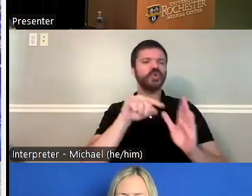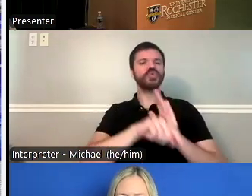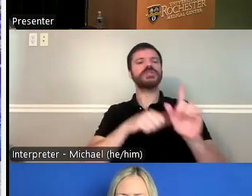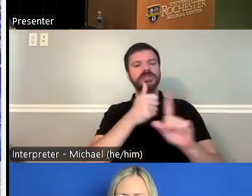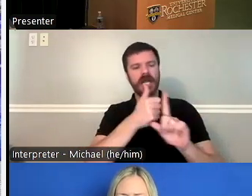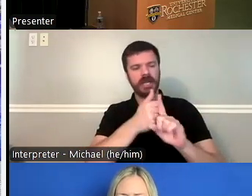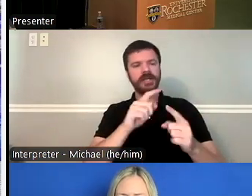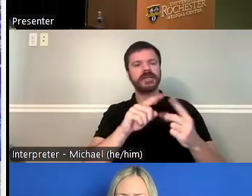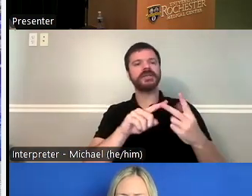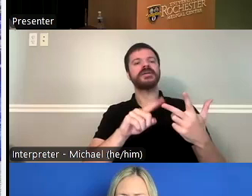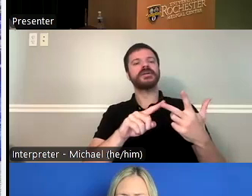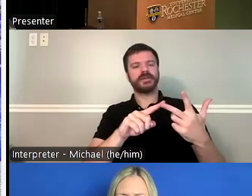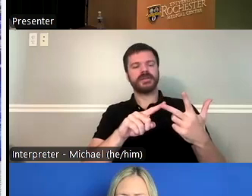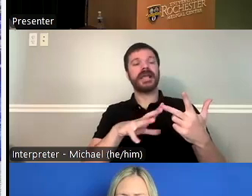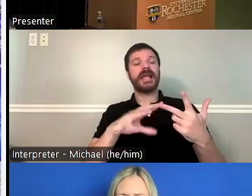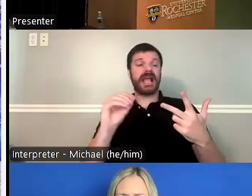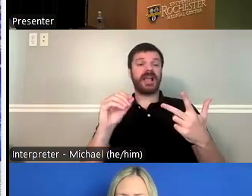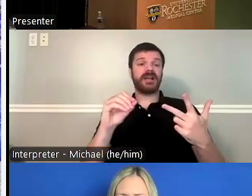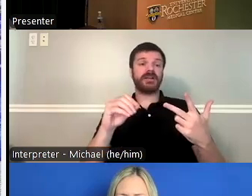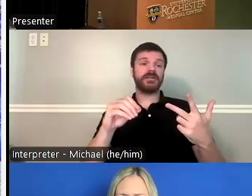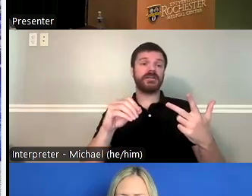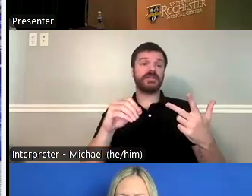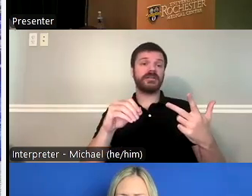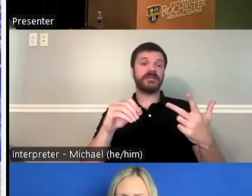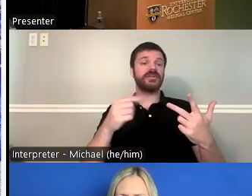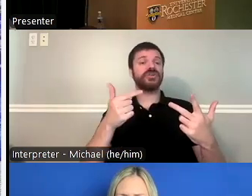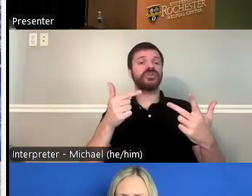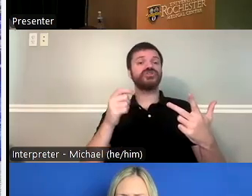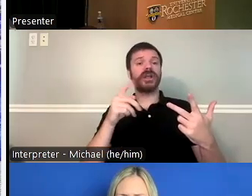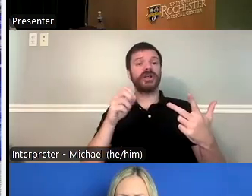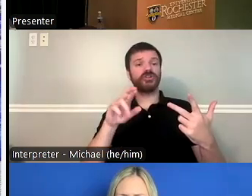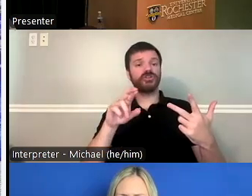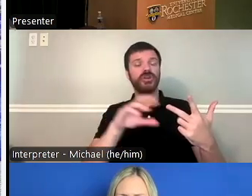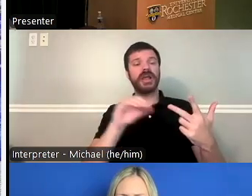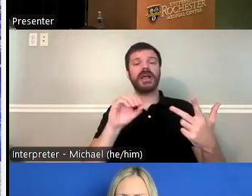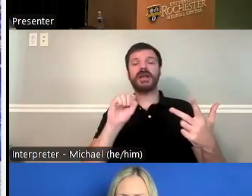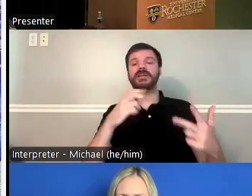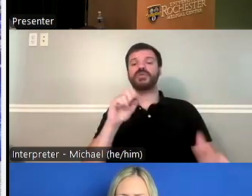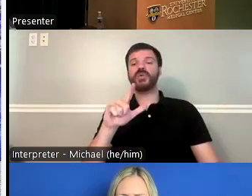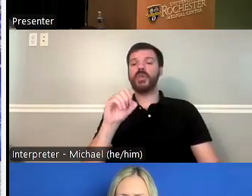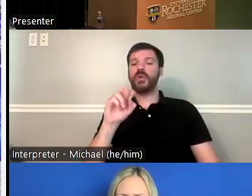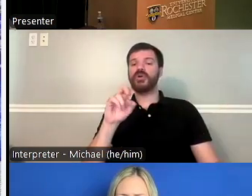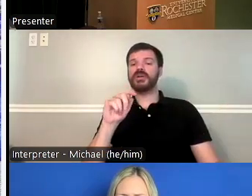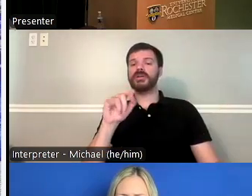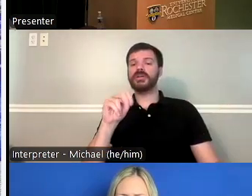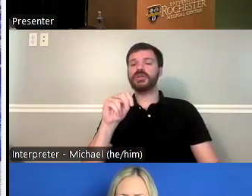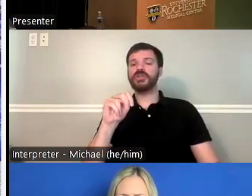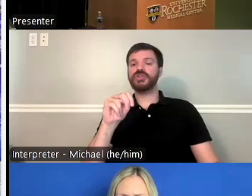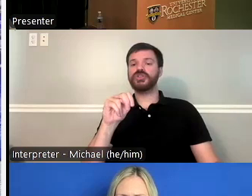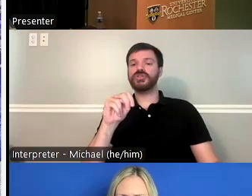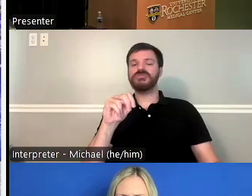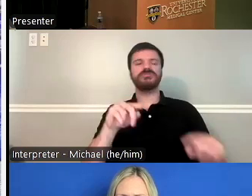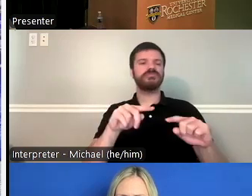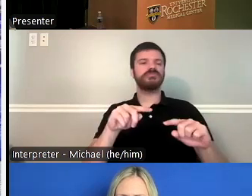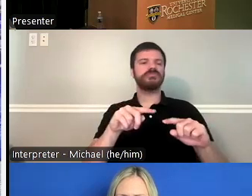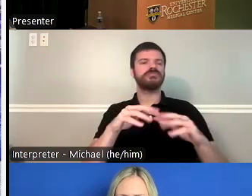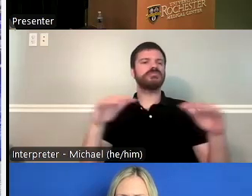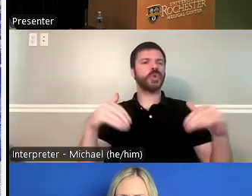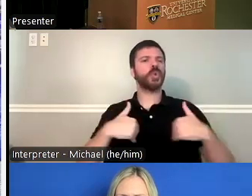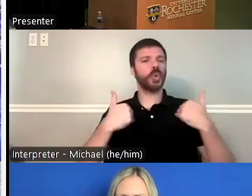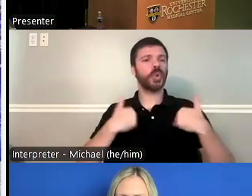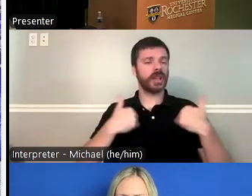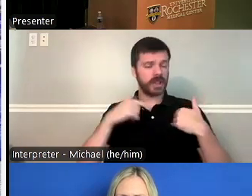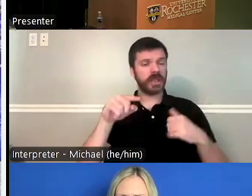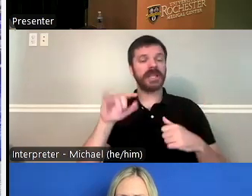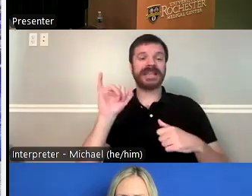the high rate for um gender and sexual orientation variant youth um is something that we need much